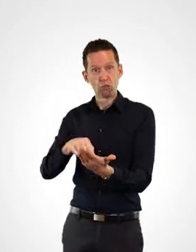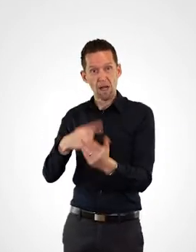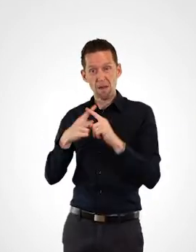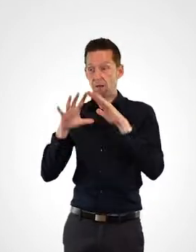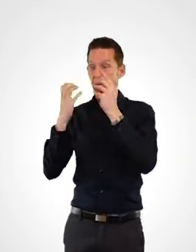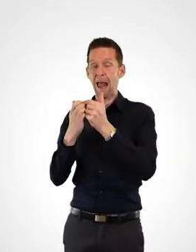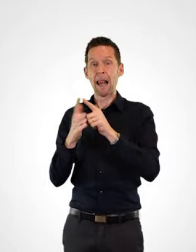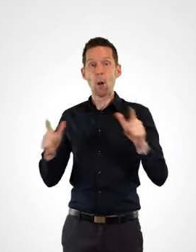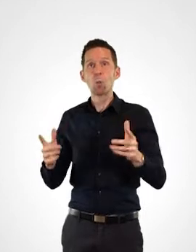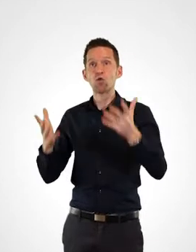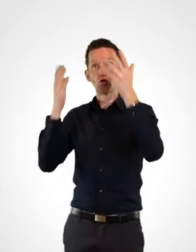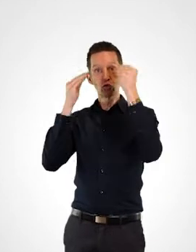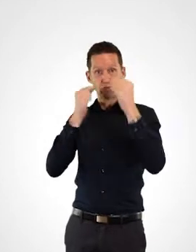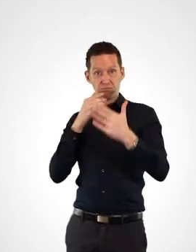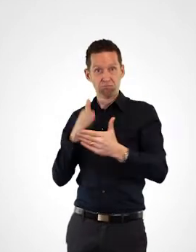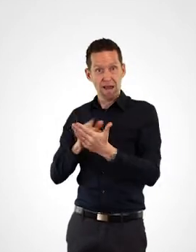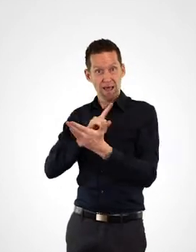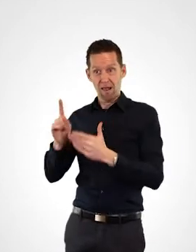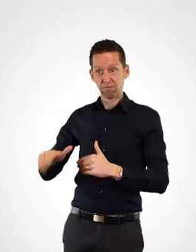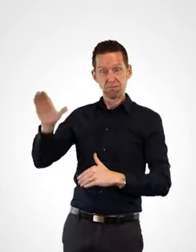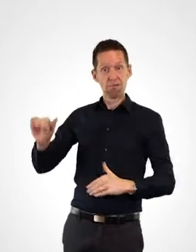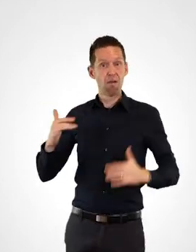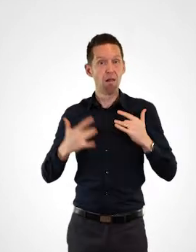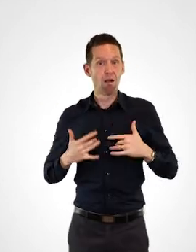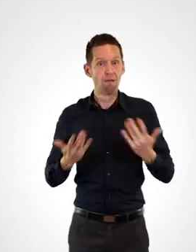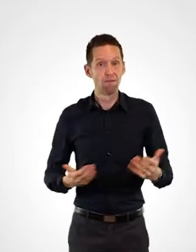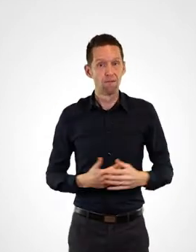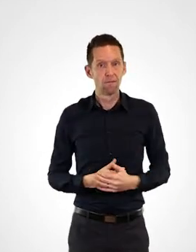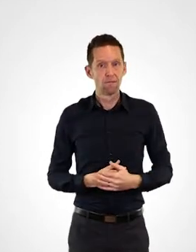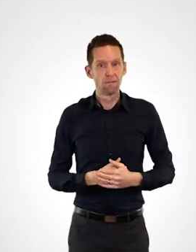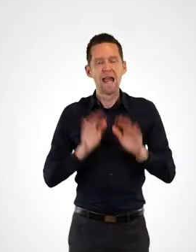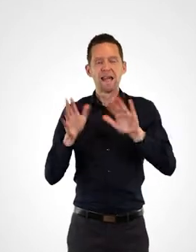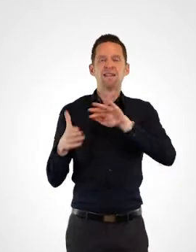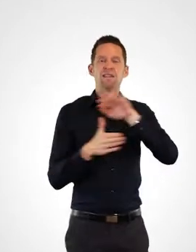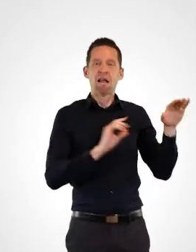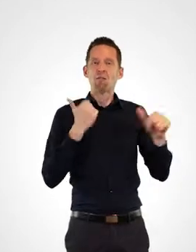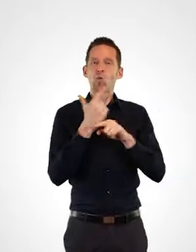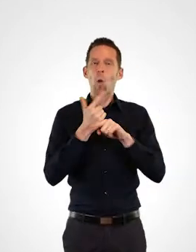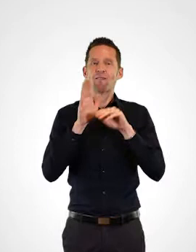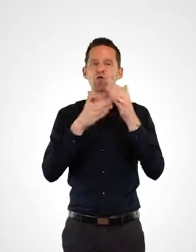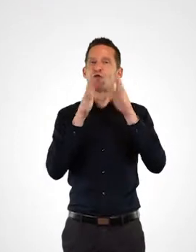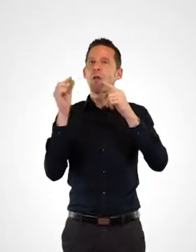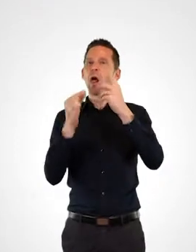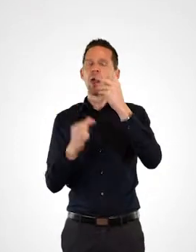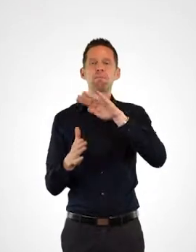and overall language comprehension later in his life. Let's stop talking about all these general things